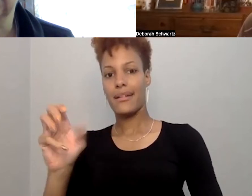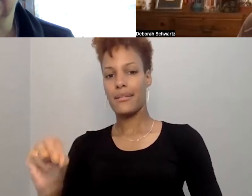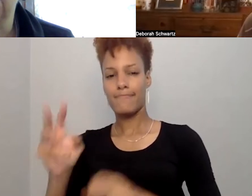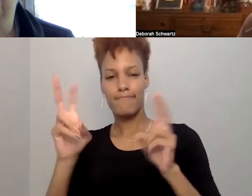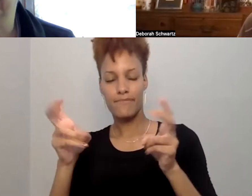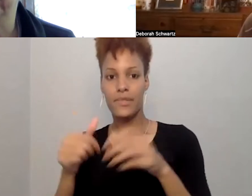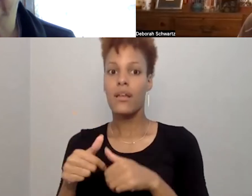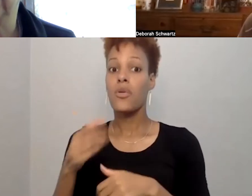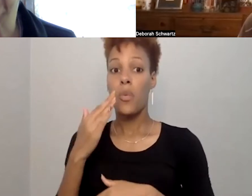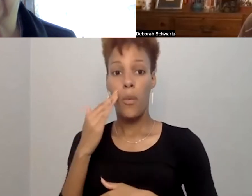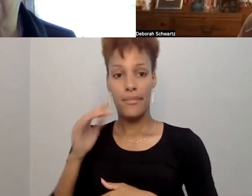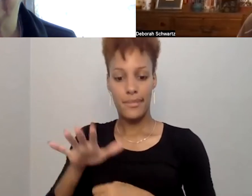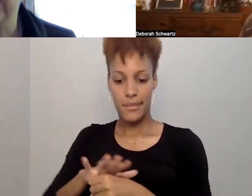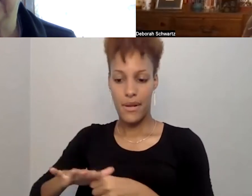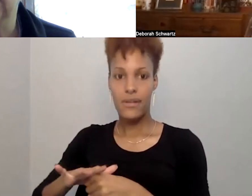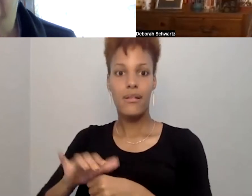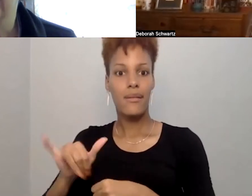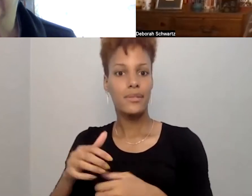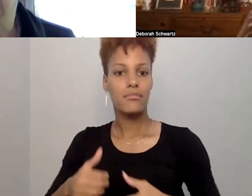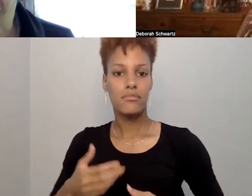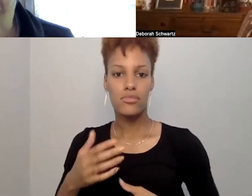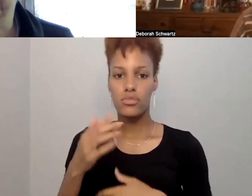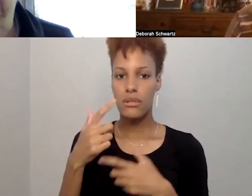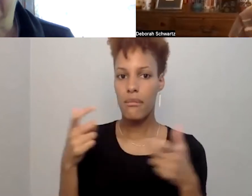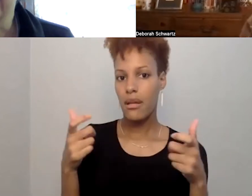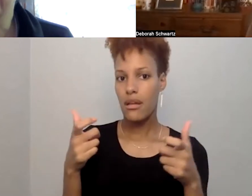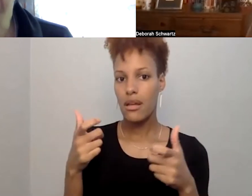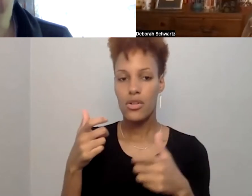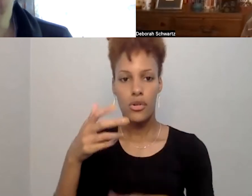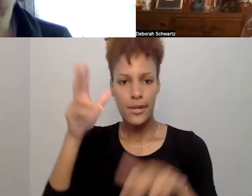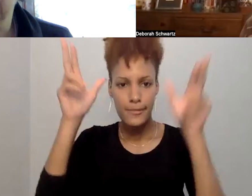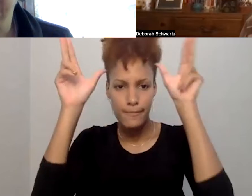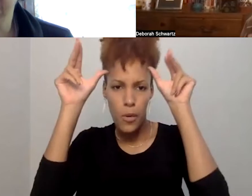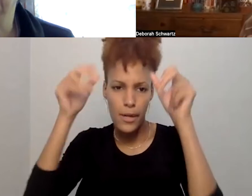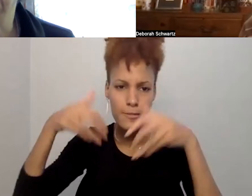is the home of the Racing Hall of Fame, and, and horse racing and in the summertime there